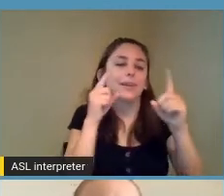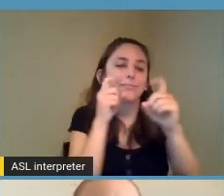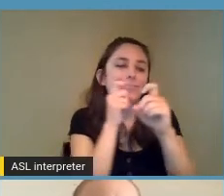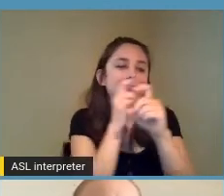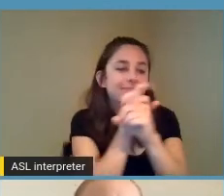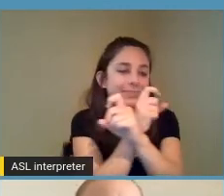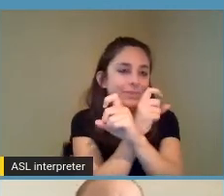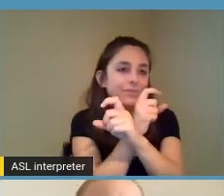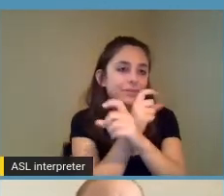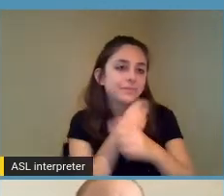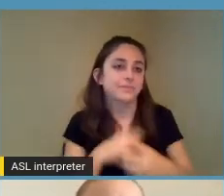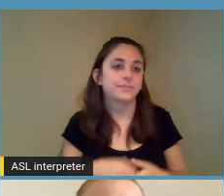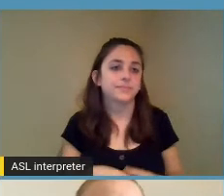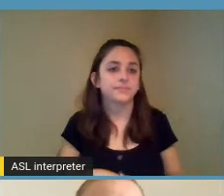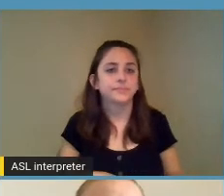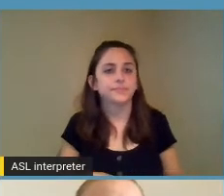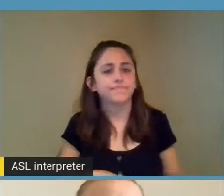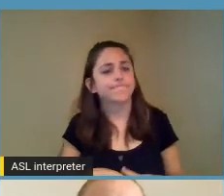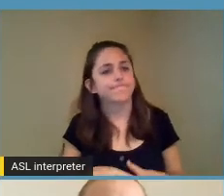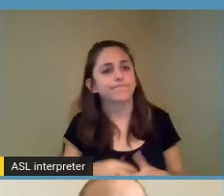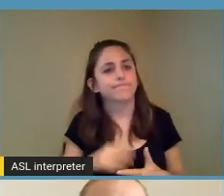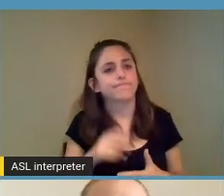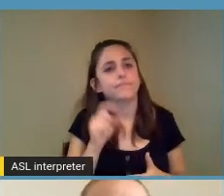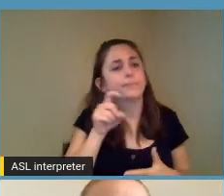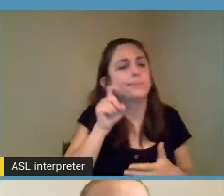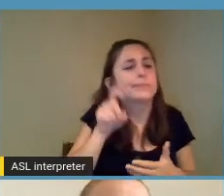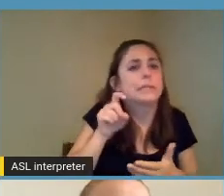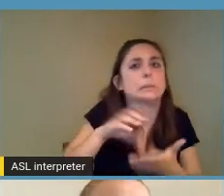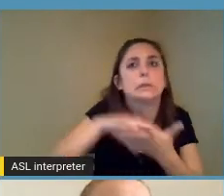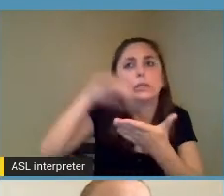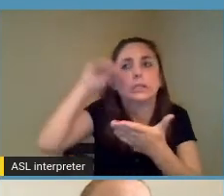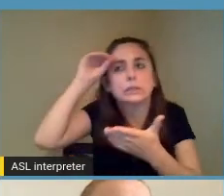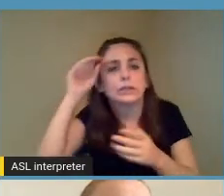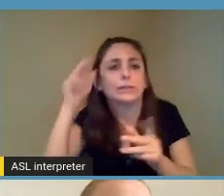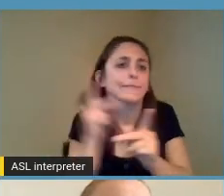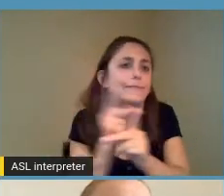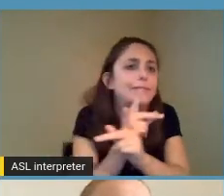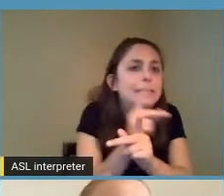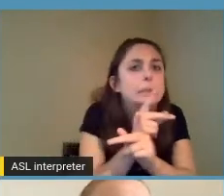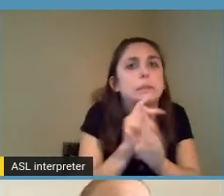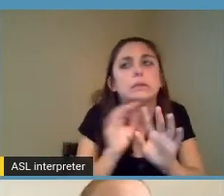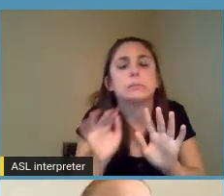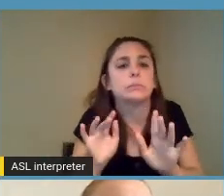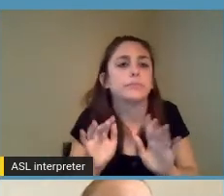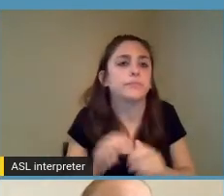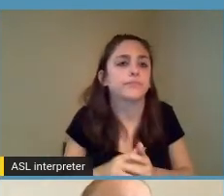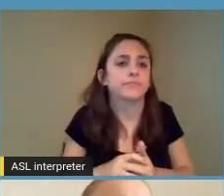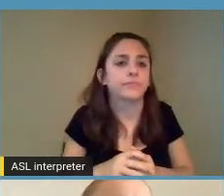Things aren't always so self -- aren't always obvious on here. You can see these tools at